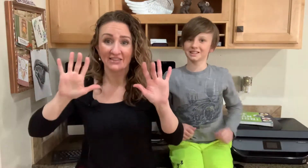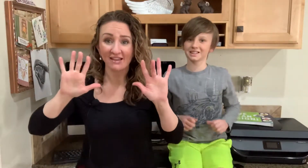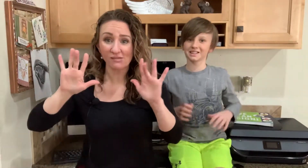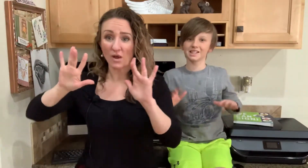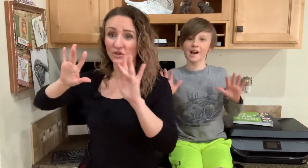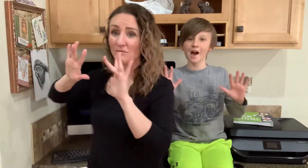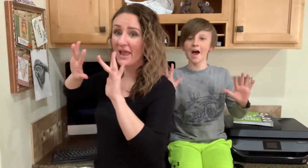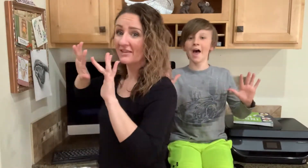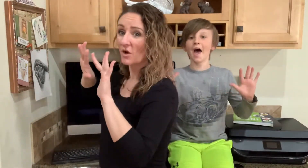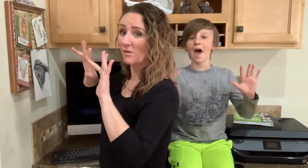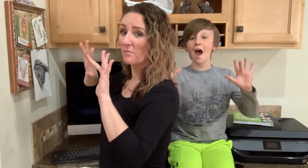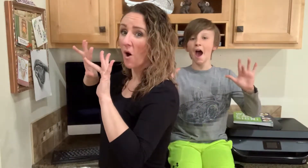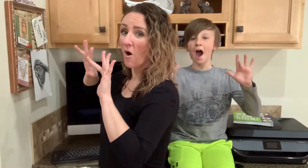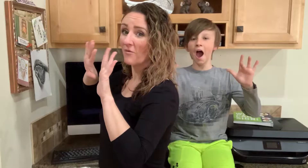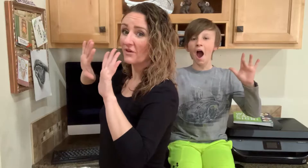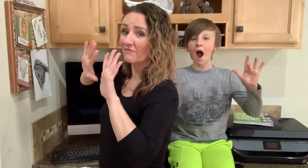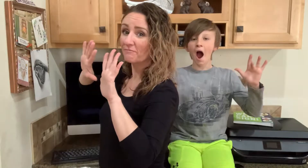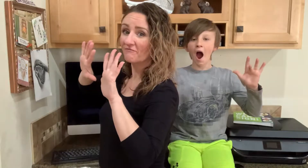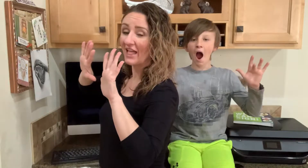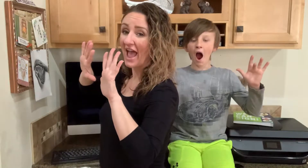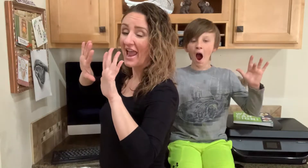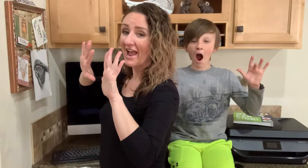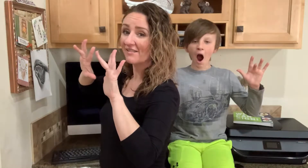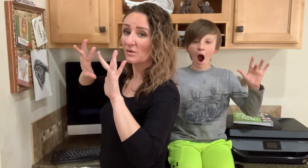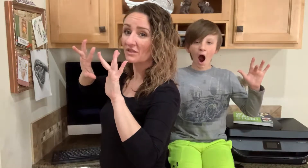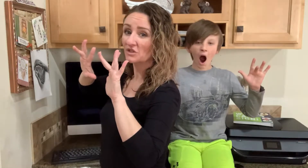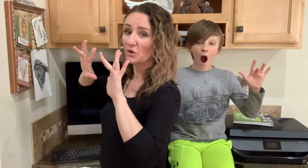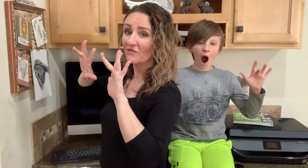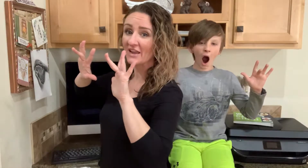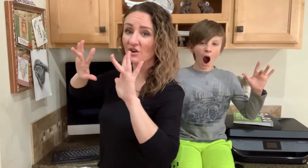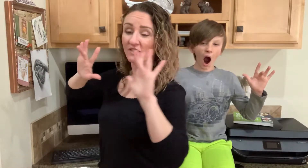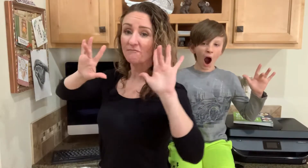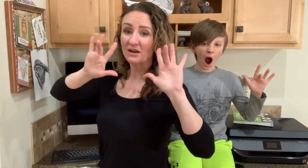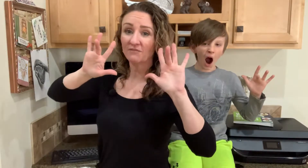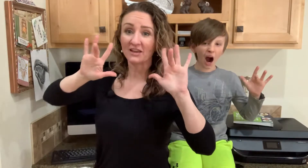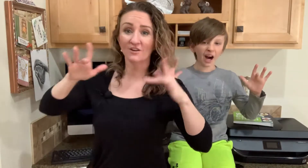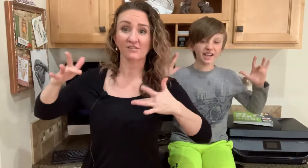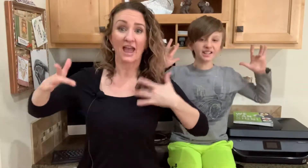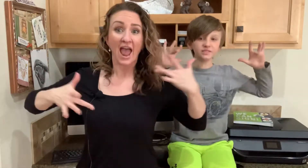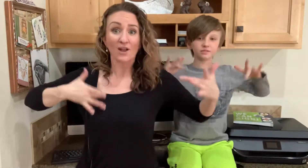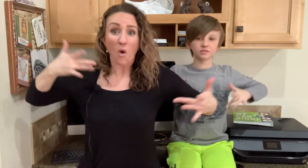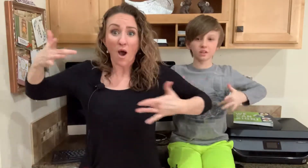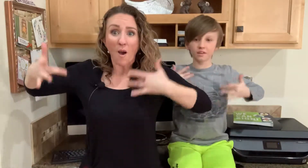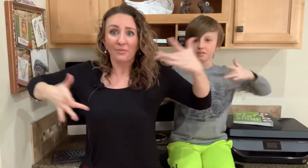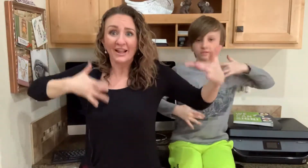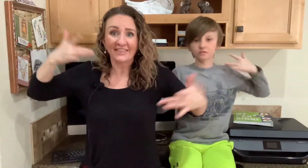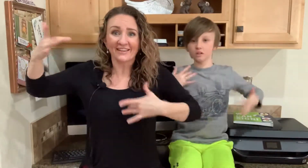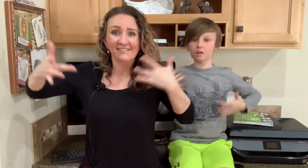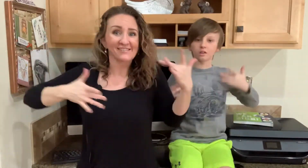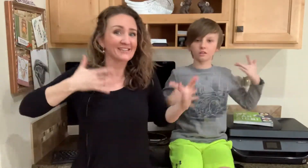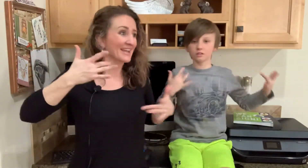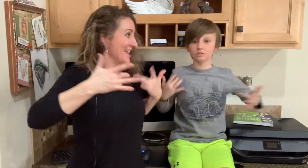This one you make those, the flat hands with the two finger, the middle fingers and go up like this.